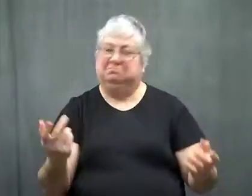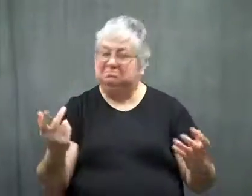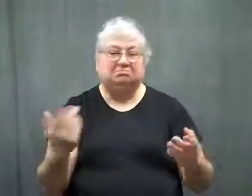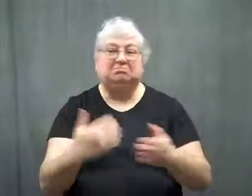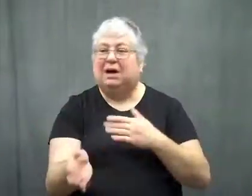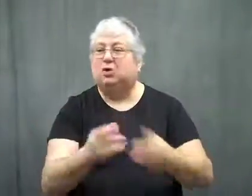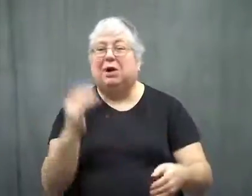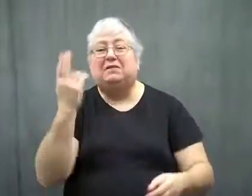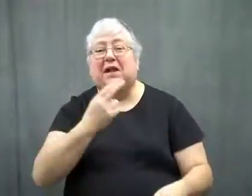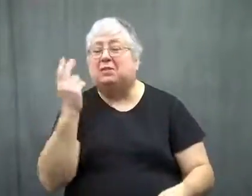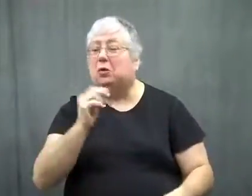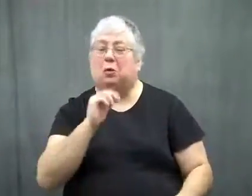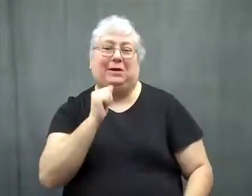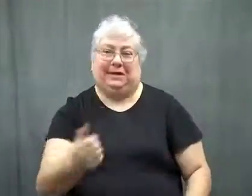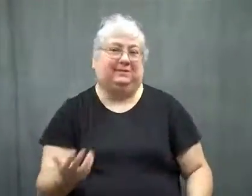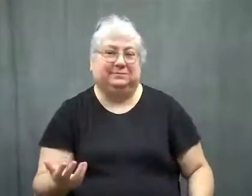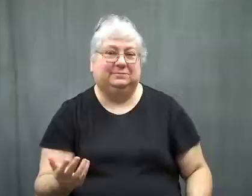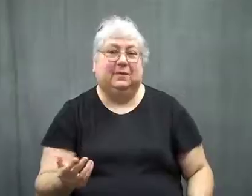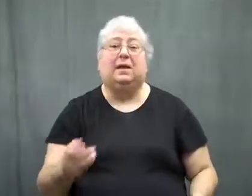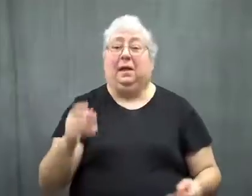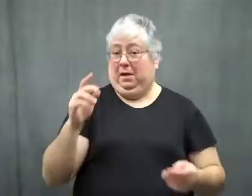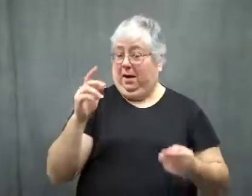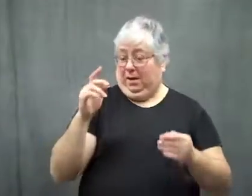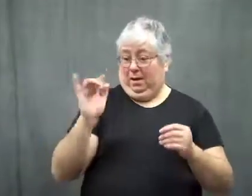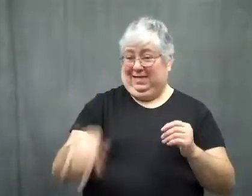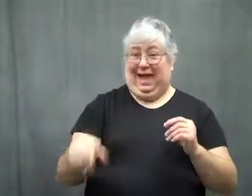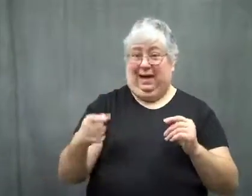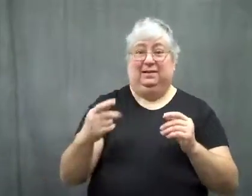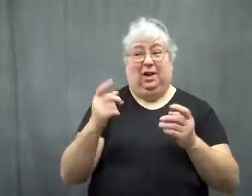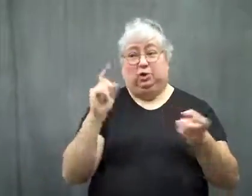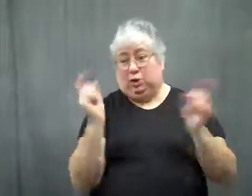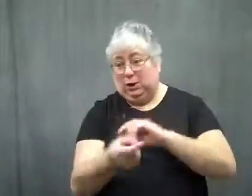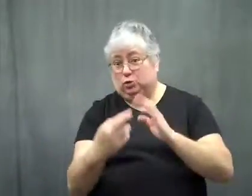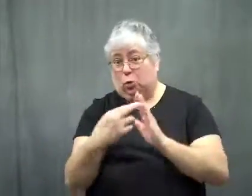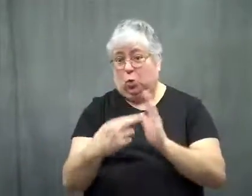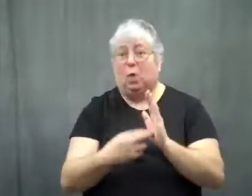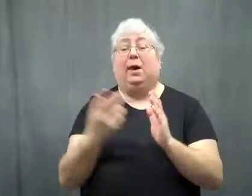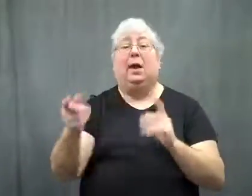It won't matter if the person is Catholic or not.